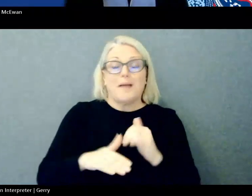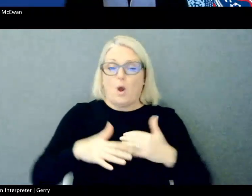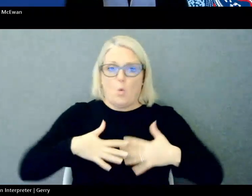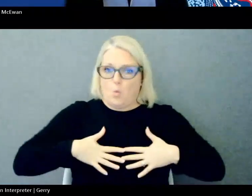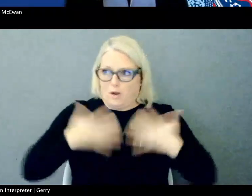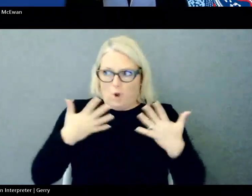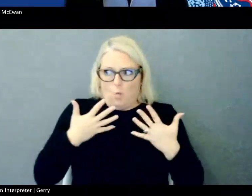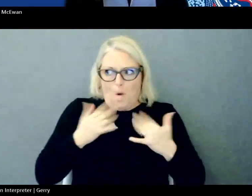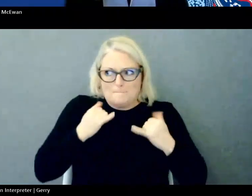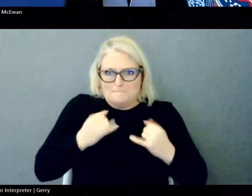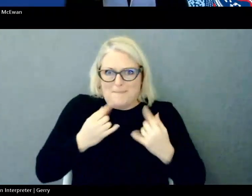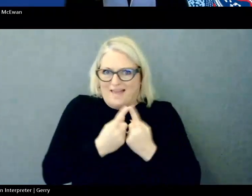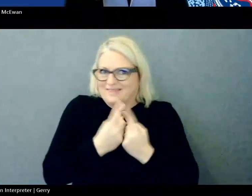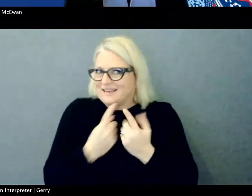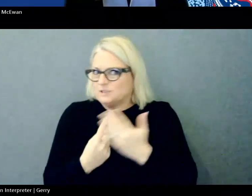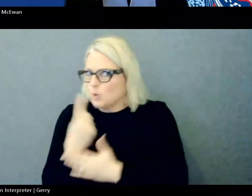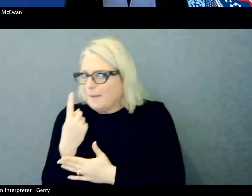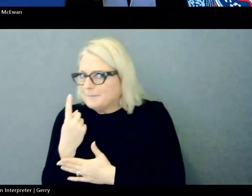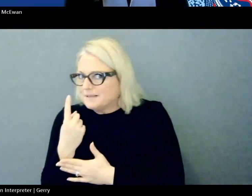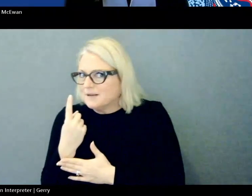rather than kind of making good things happen